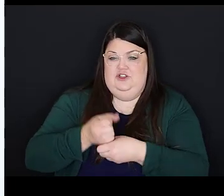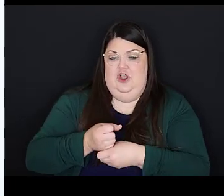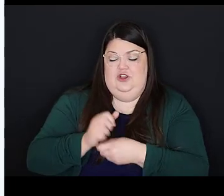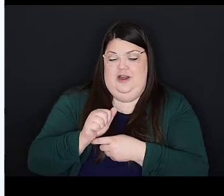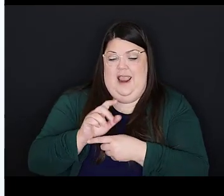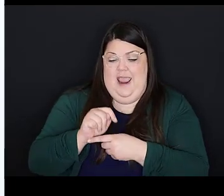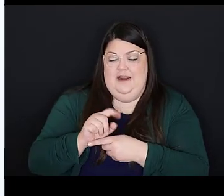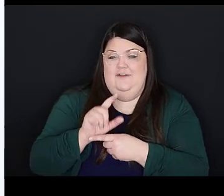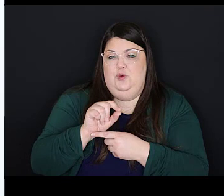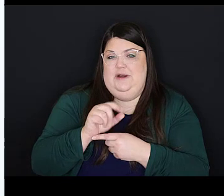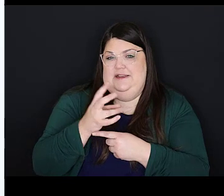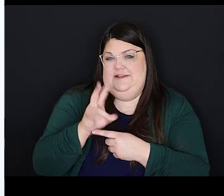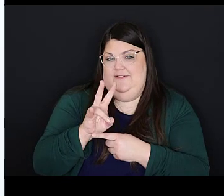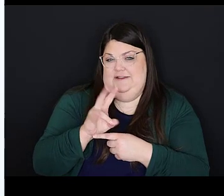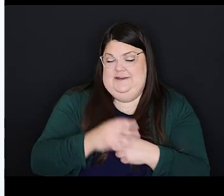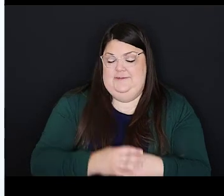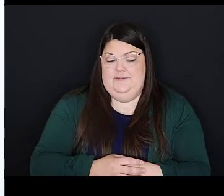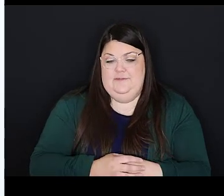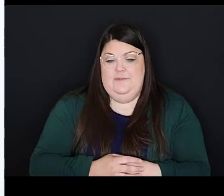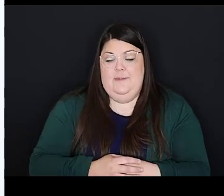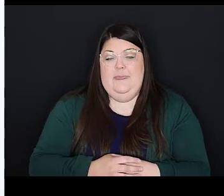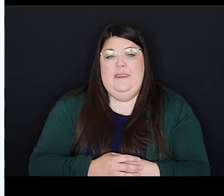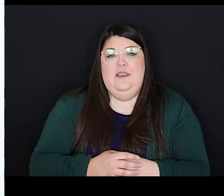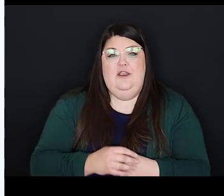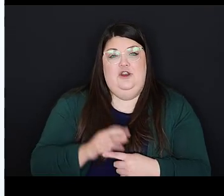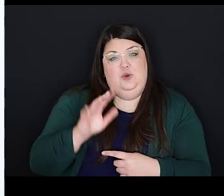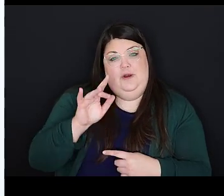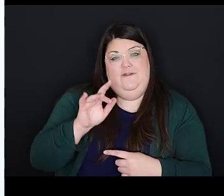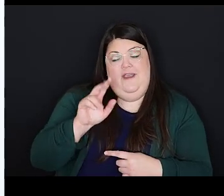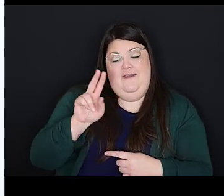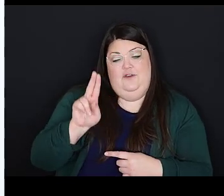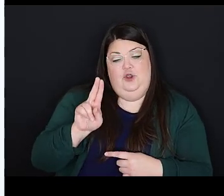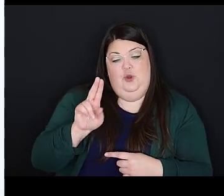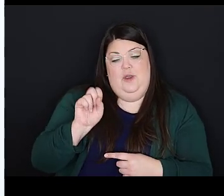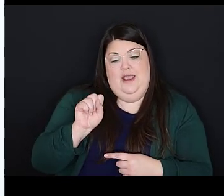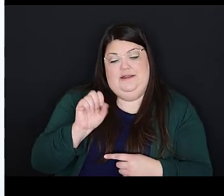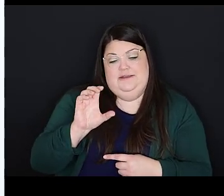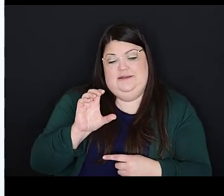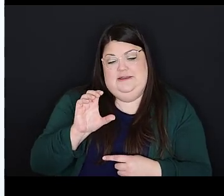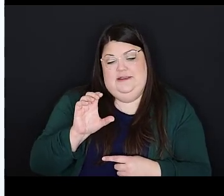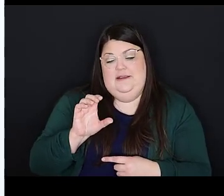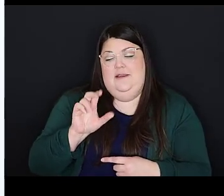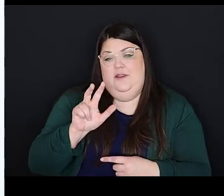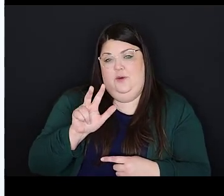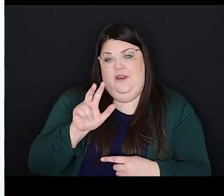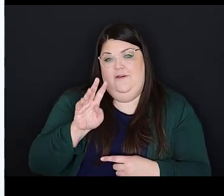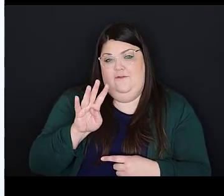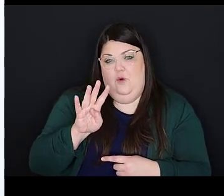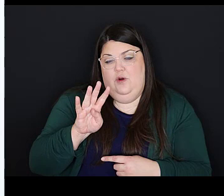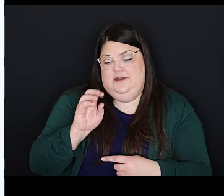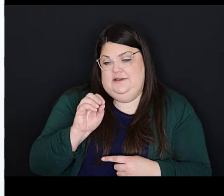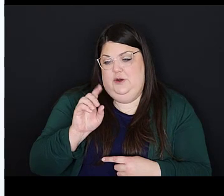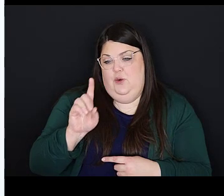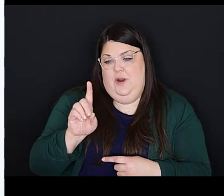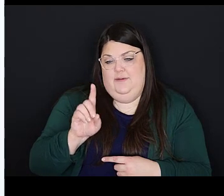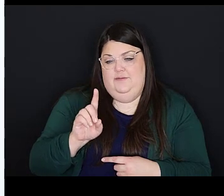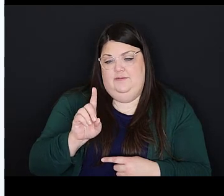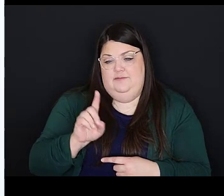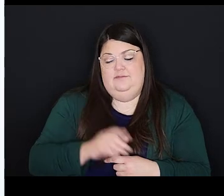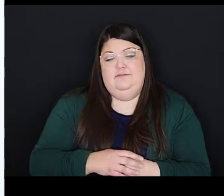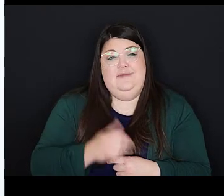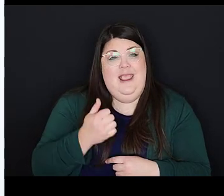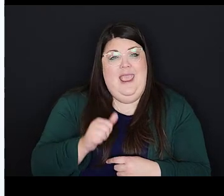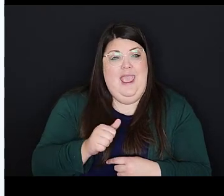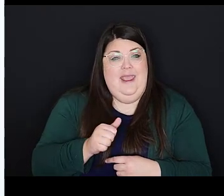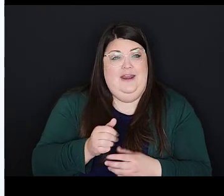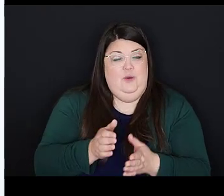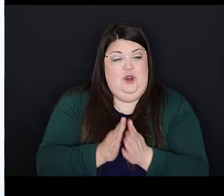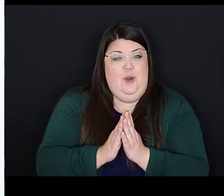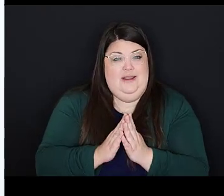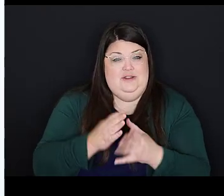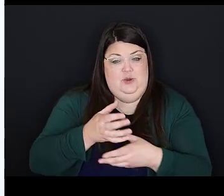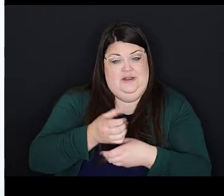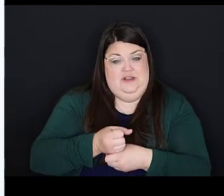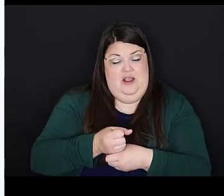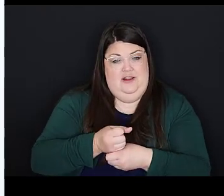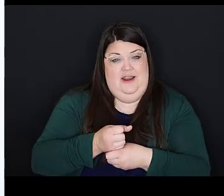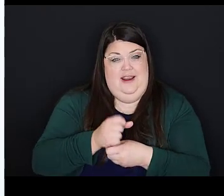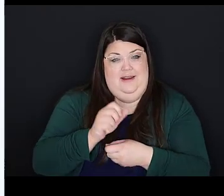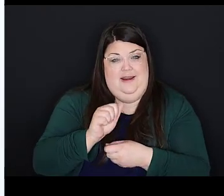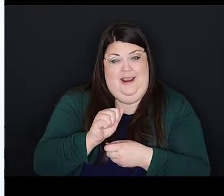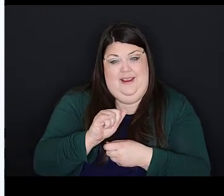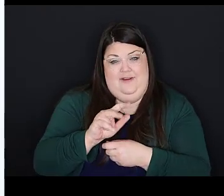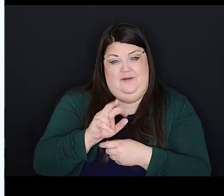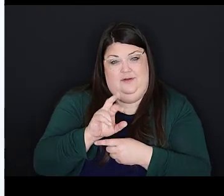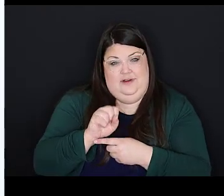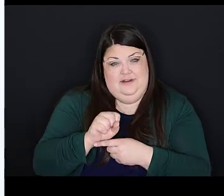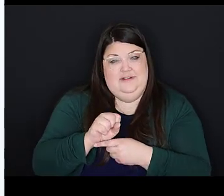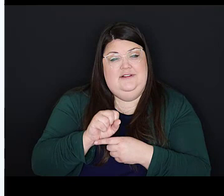2017 (25 U.S.C. 3401 et seq.). Any request to consolidate AIVRS funds into a 477 plan must